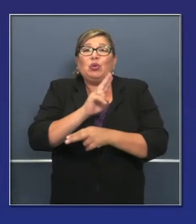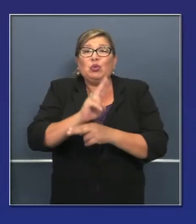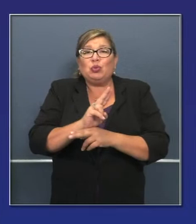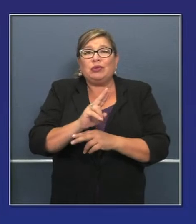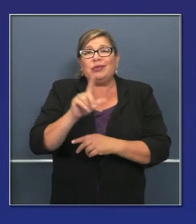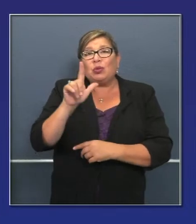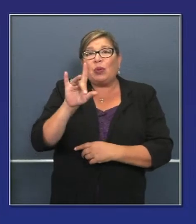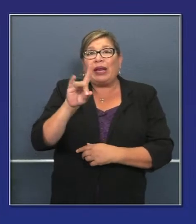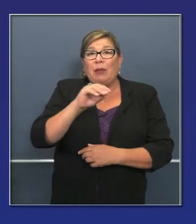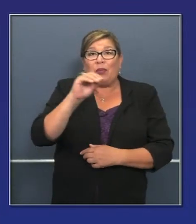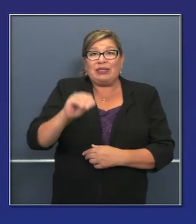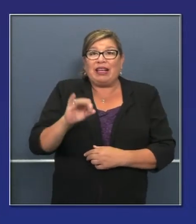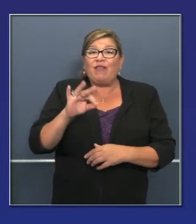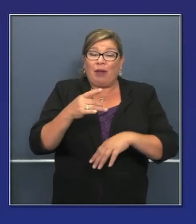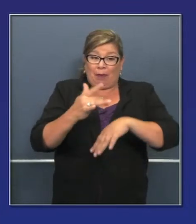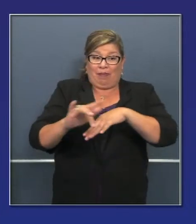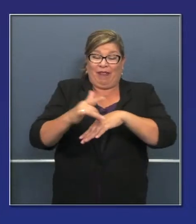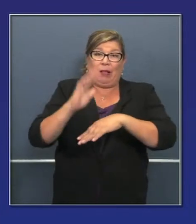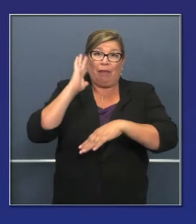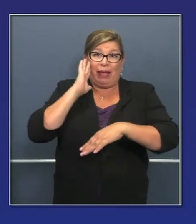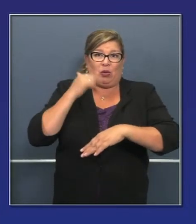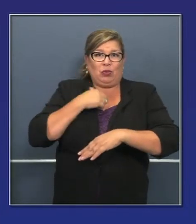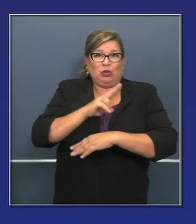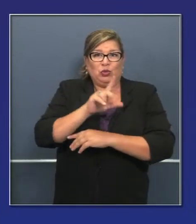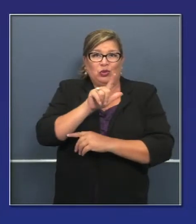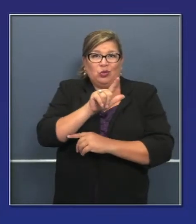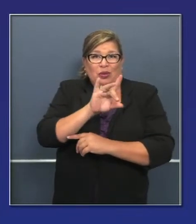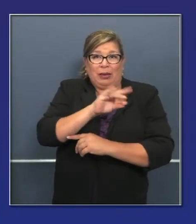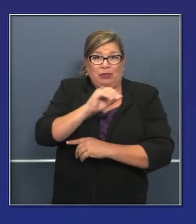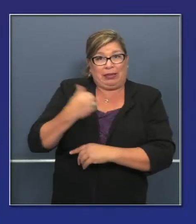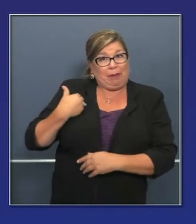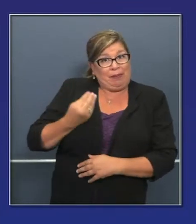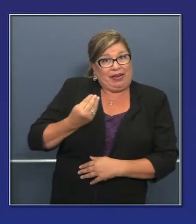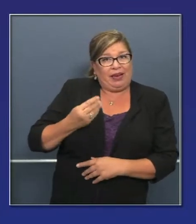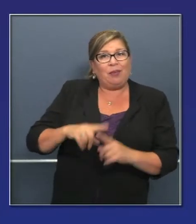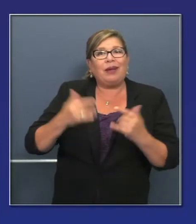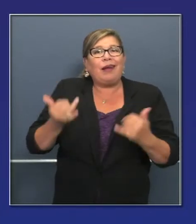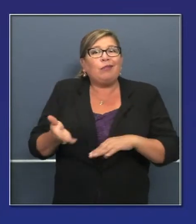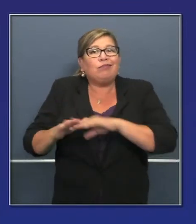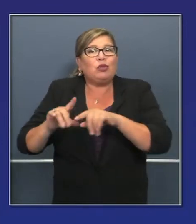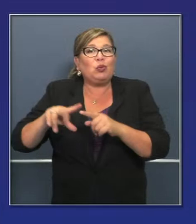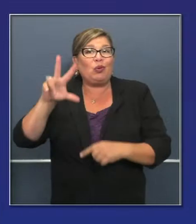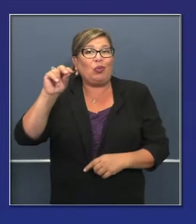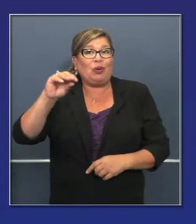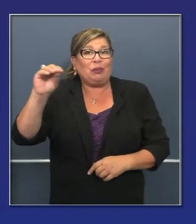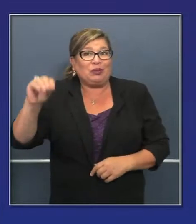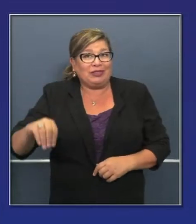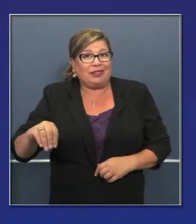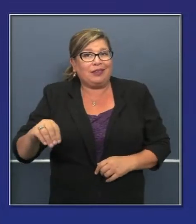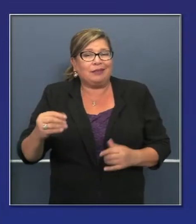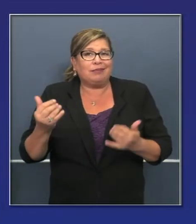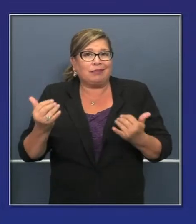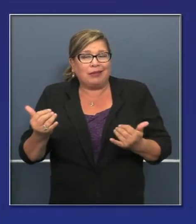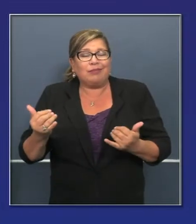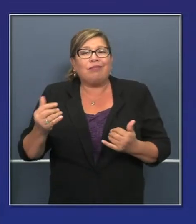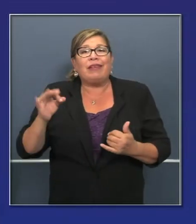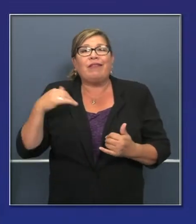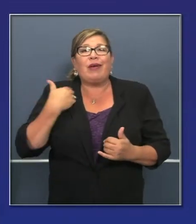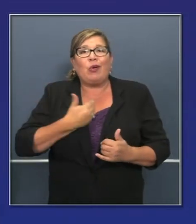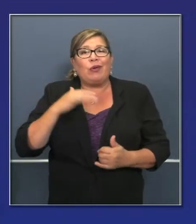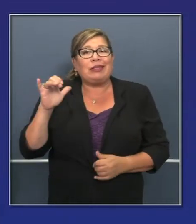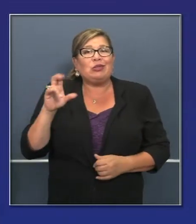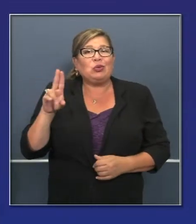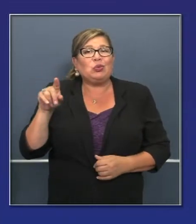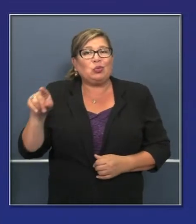percent now so eight percent on hospitalizations i've been utilized about 30% of our ICU capacity